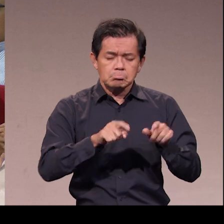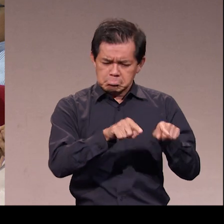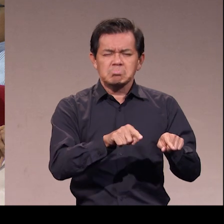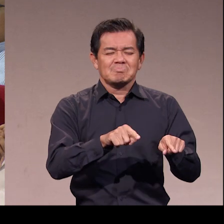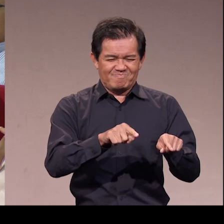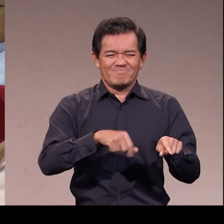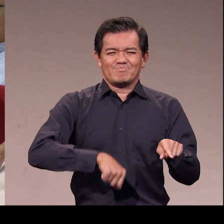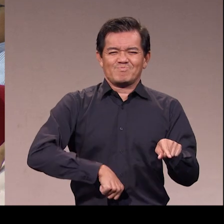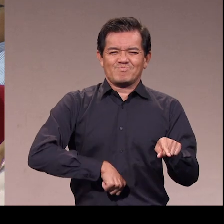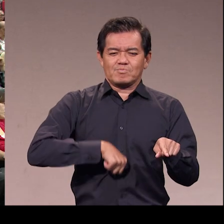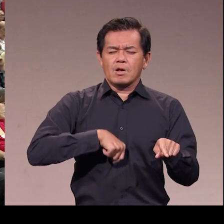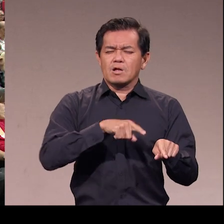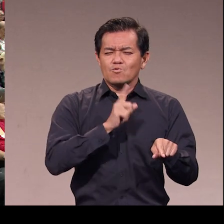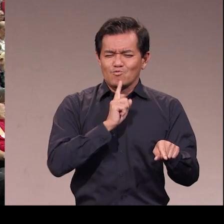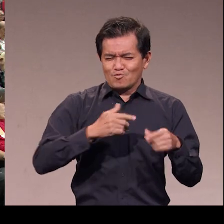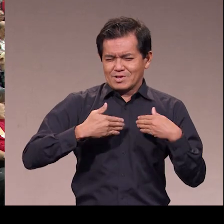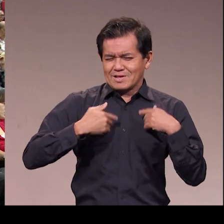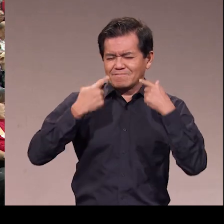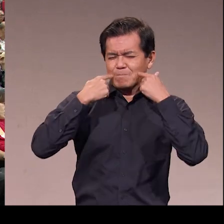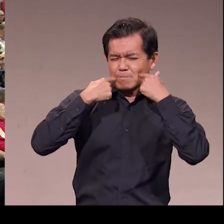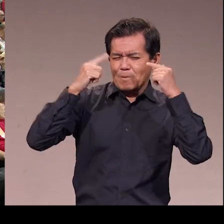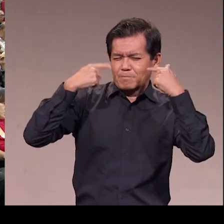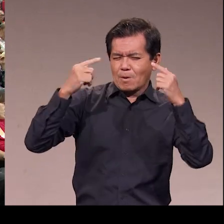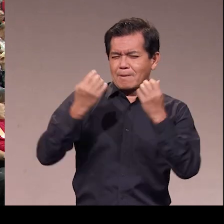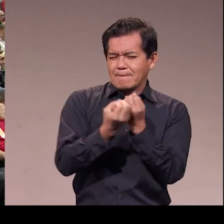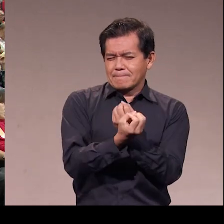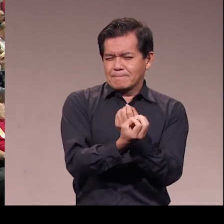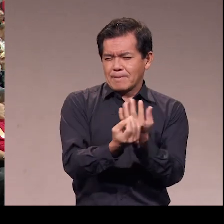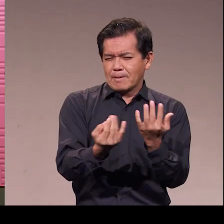and its contributions to Singapore.